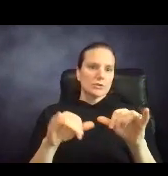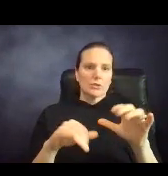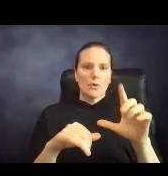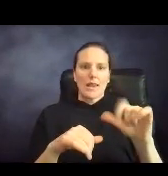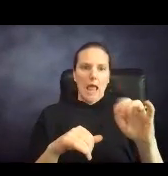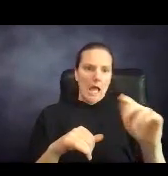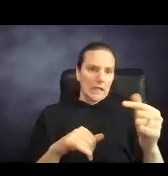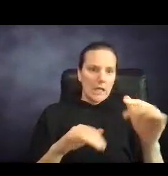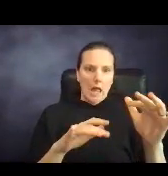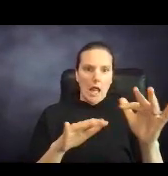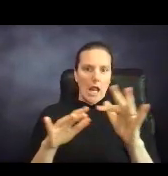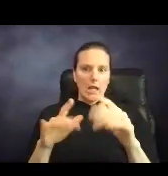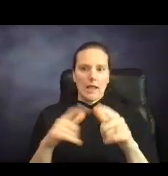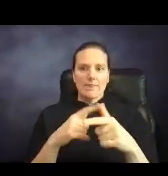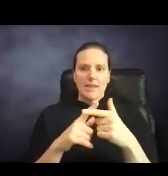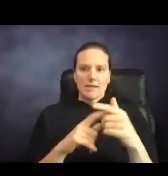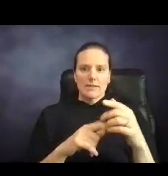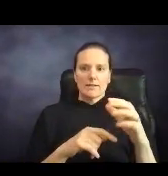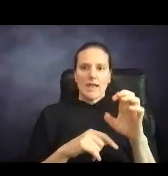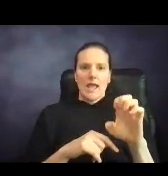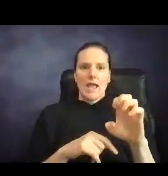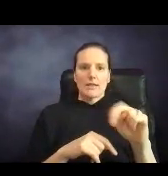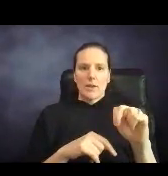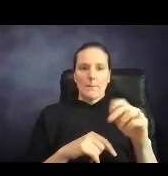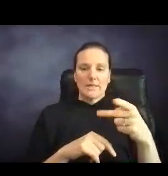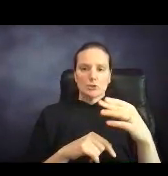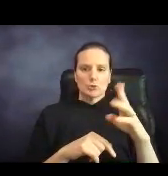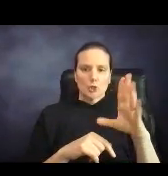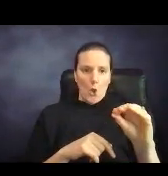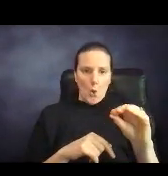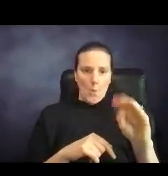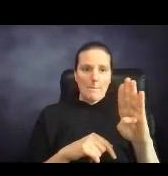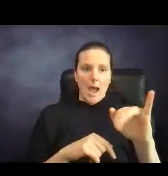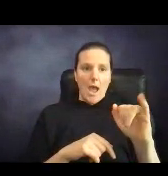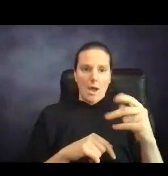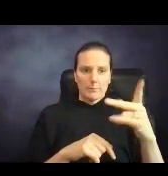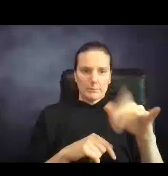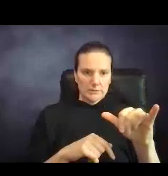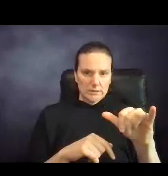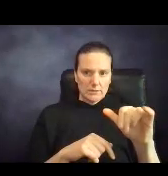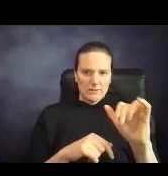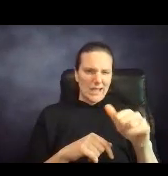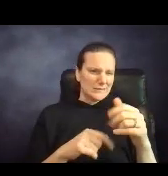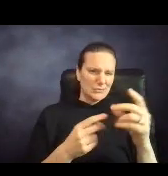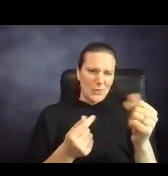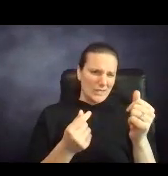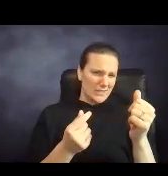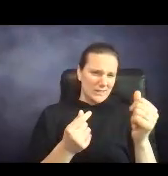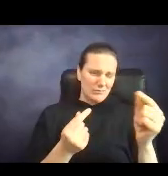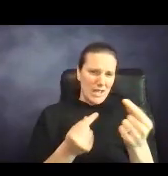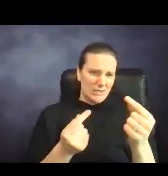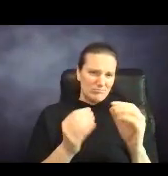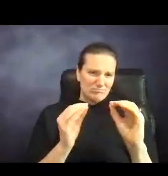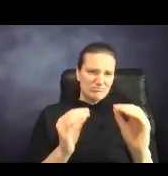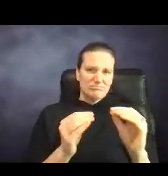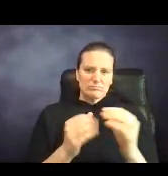And then you're gonna probably have to have an endometrial biopsy with your gynecologist. And that's just a quick but not painless, I promise. I i I wish it were painless,